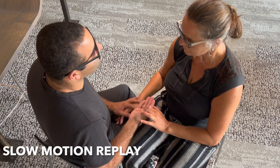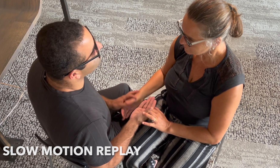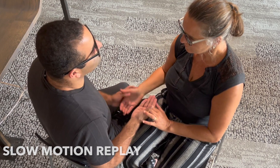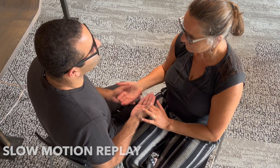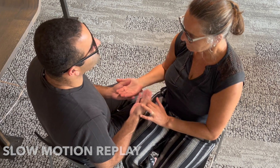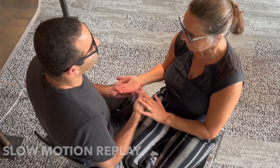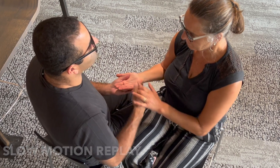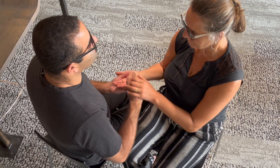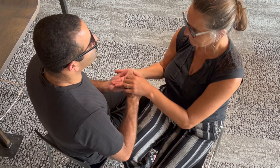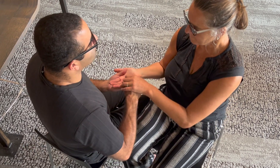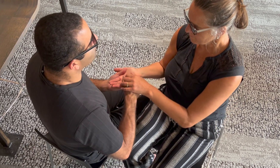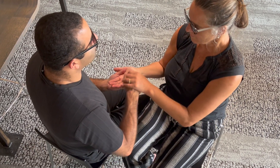Slow motion replay.